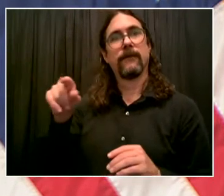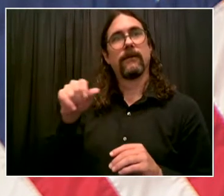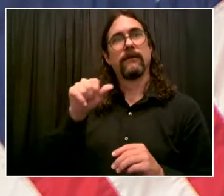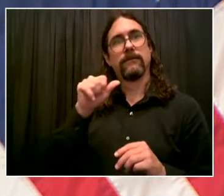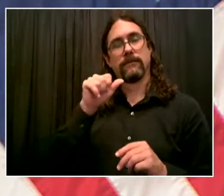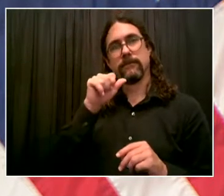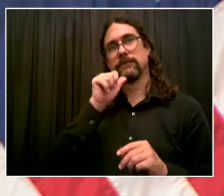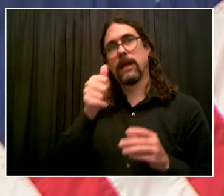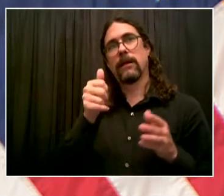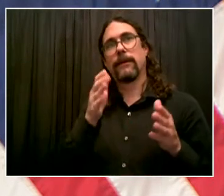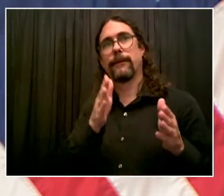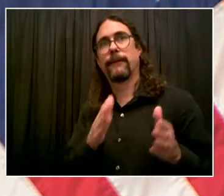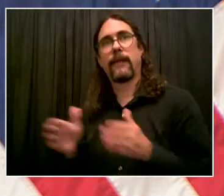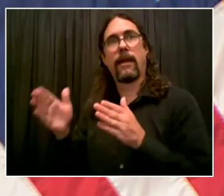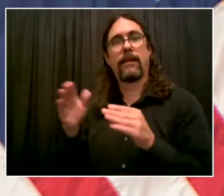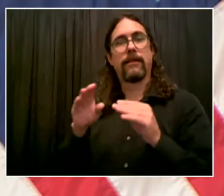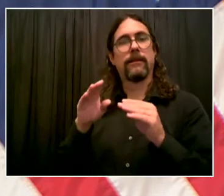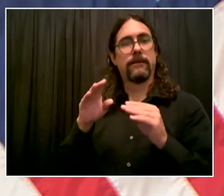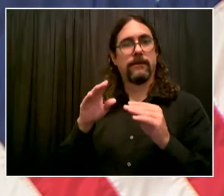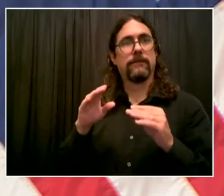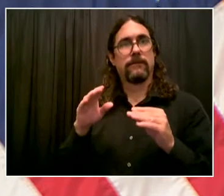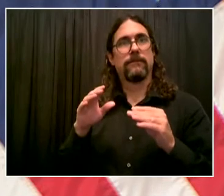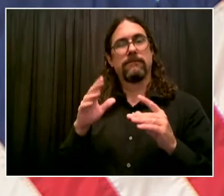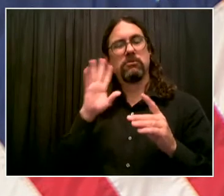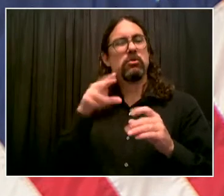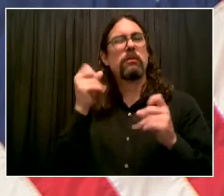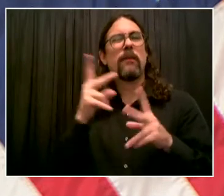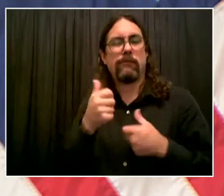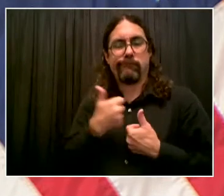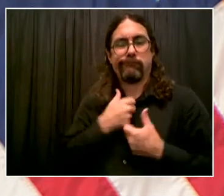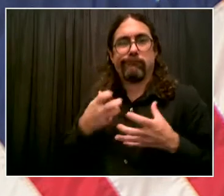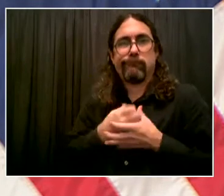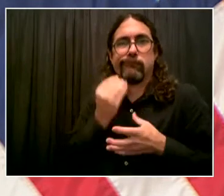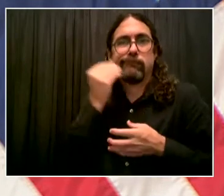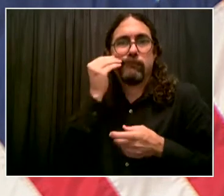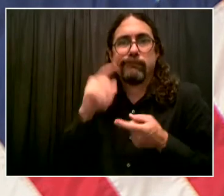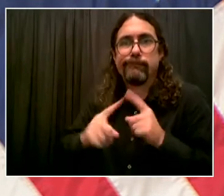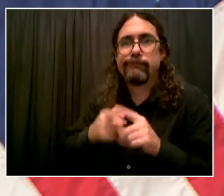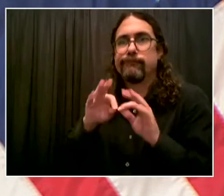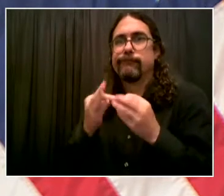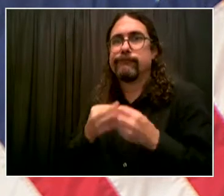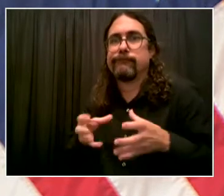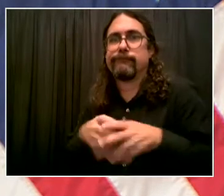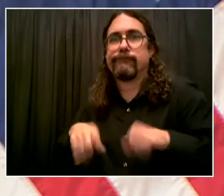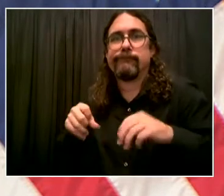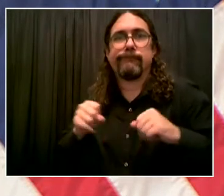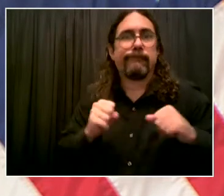THROUGHOUT THE WEEK.